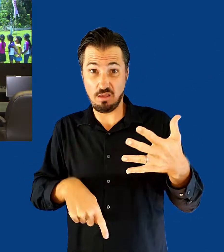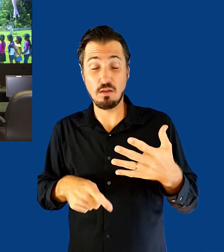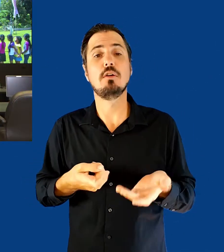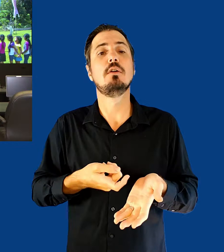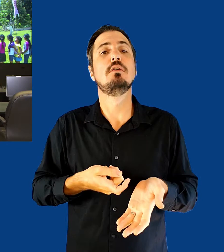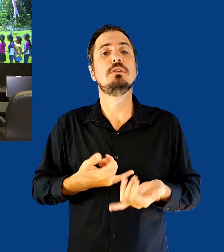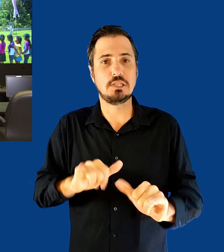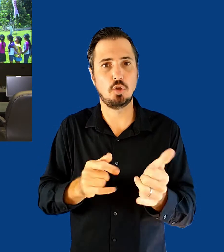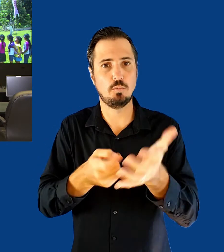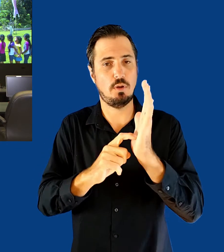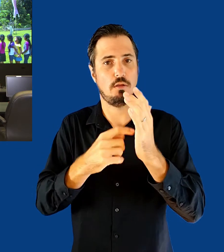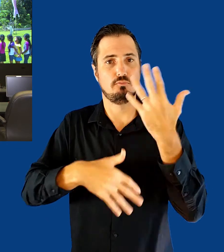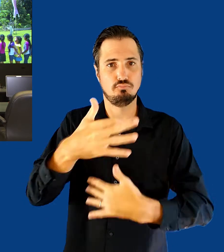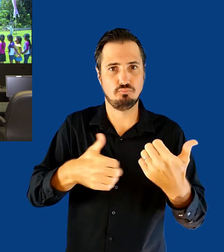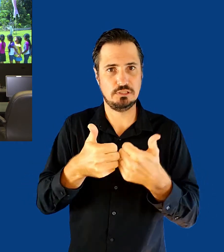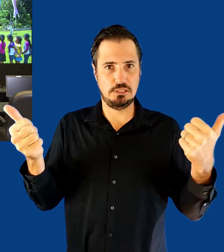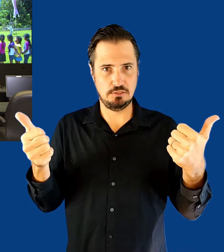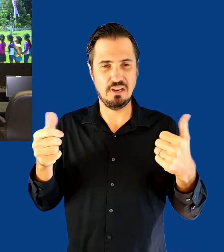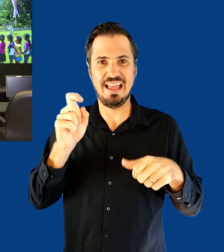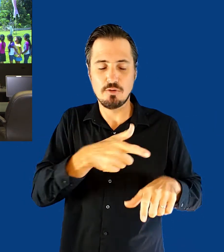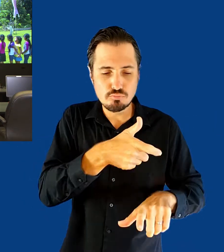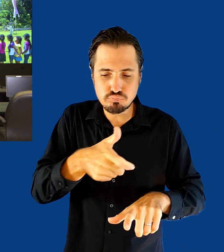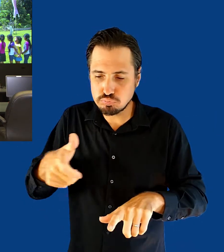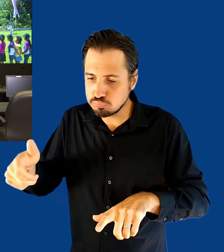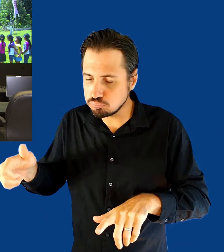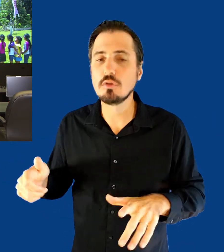and emphasizing delivery and curbside pickup where applicable.